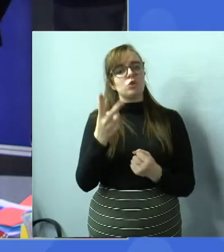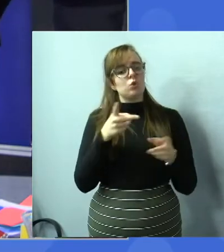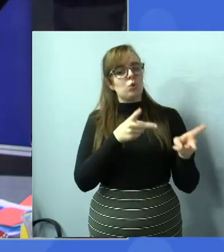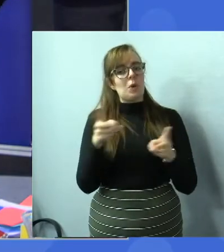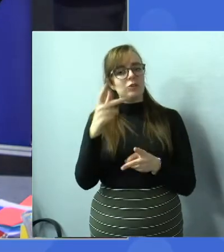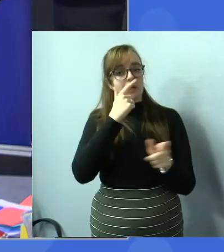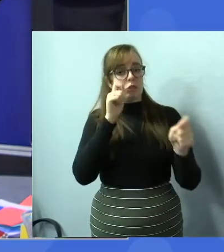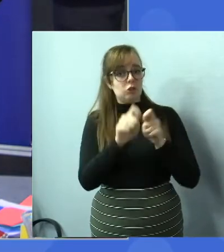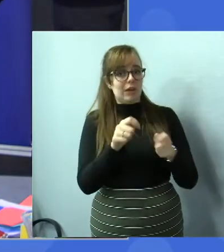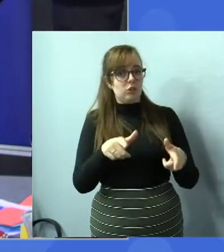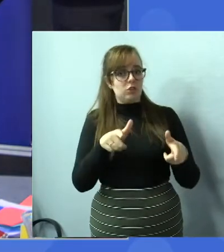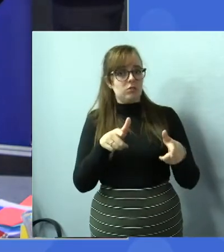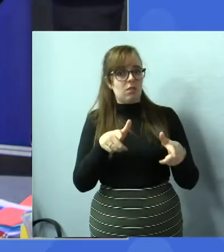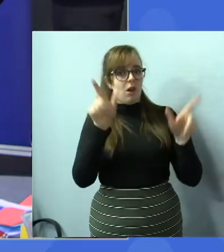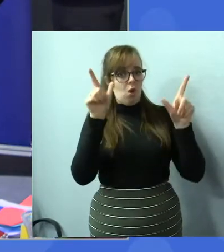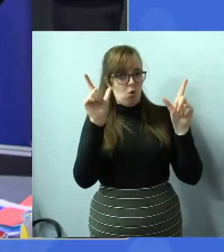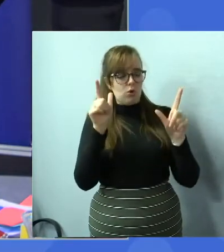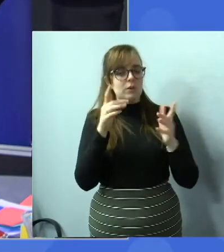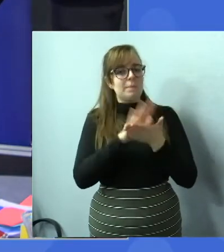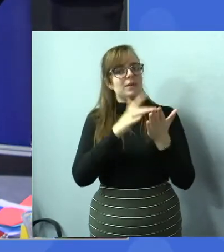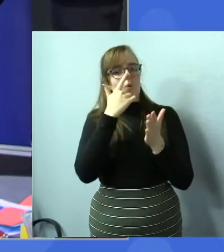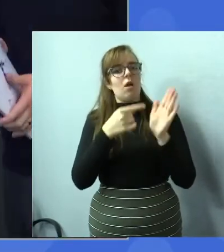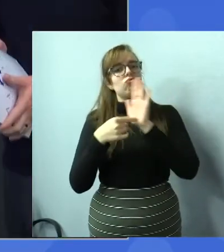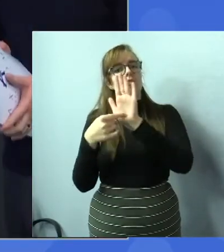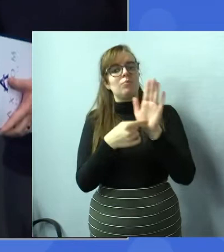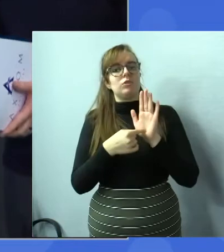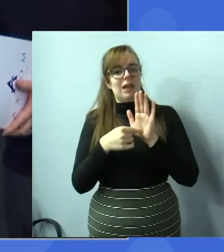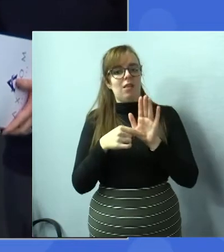Lords so that it represented the nations and regions of the UK one would be to